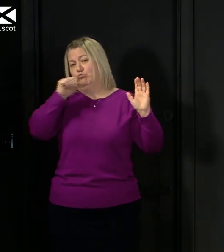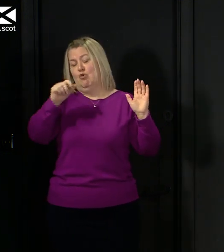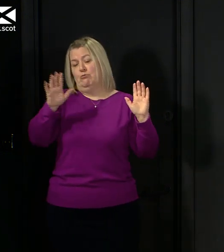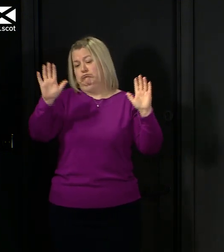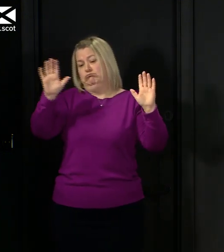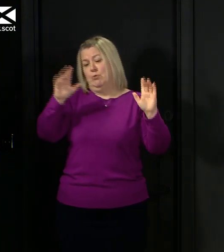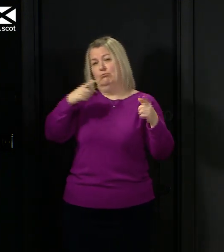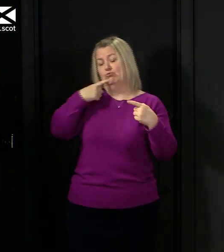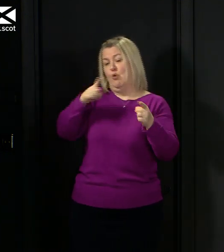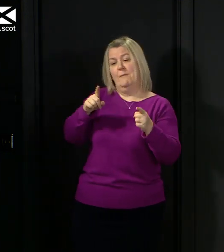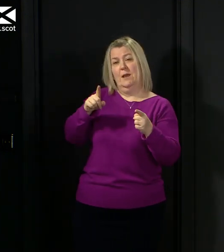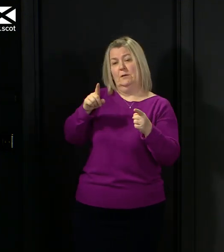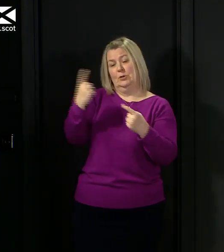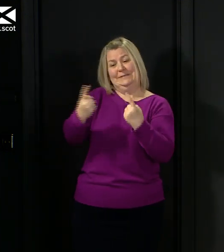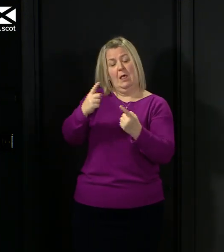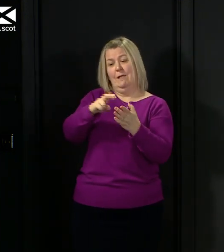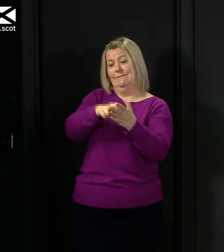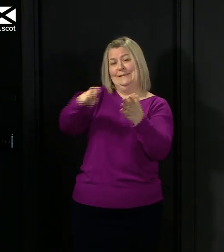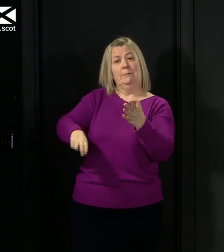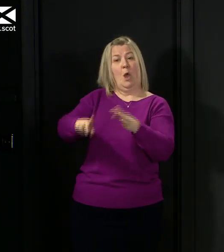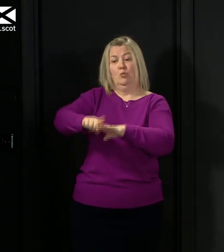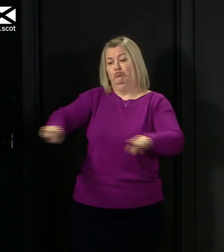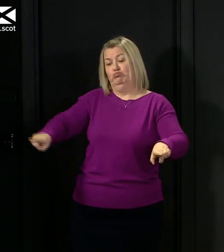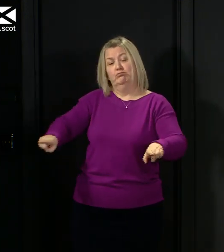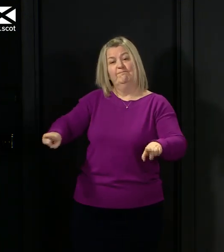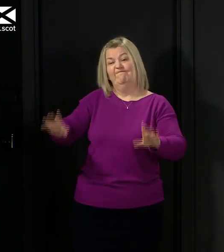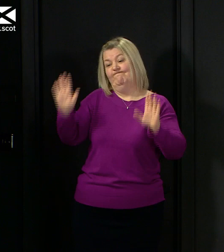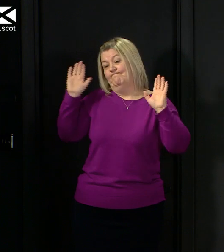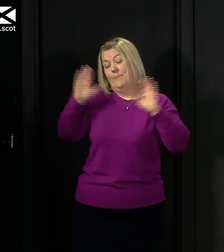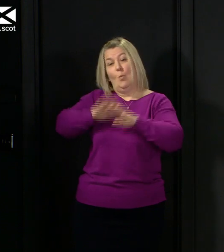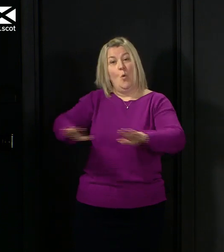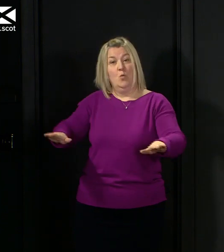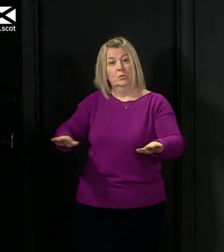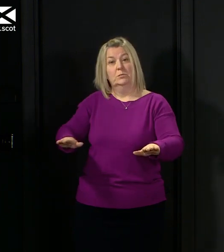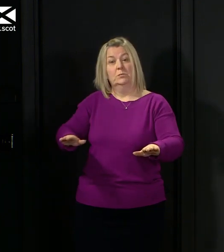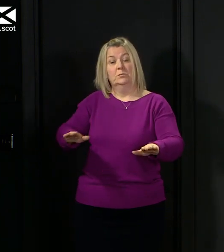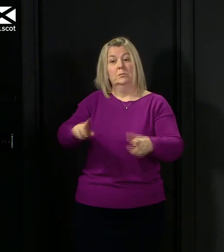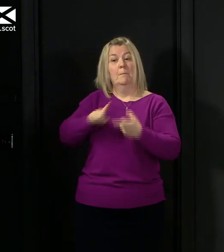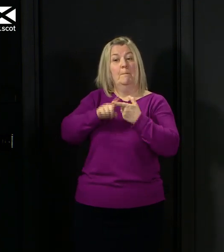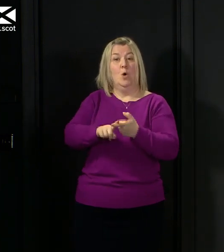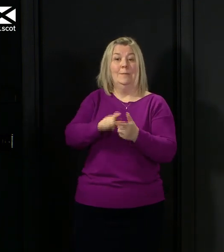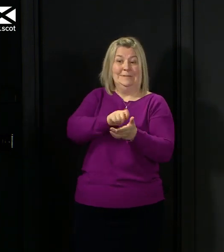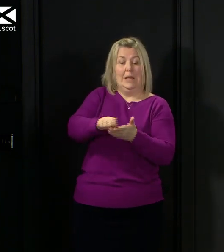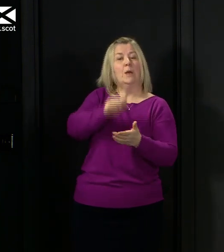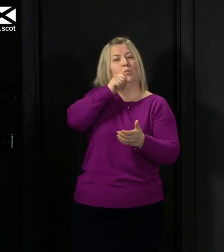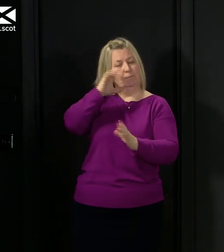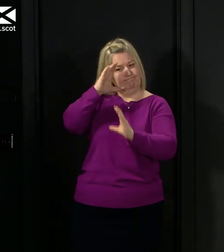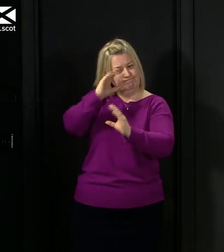it is appropriate then the Permanent Secretary will issue information about that. We had